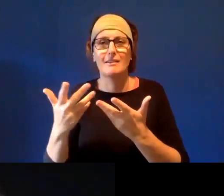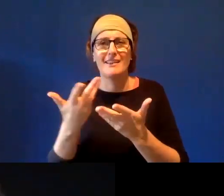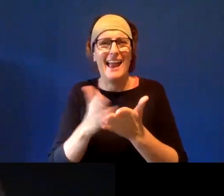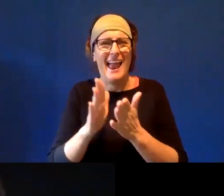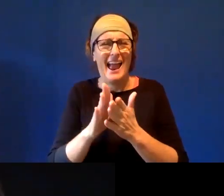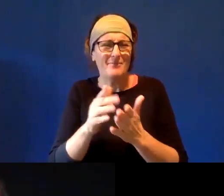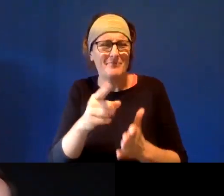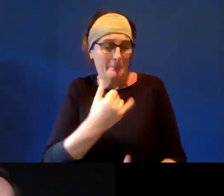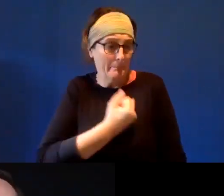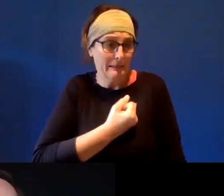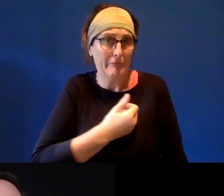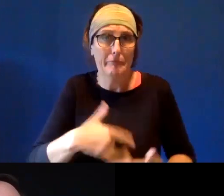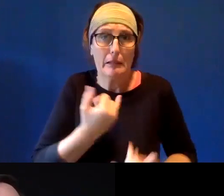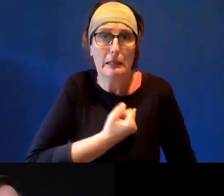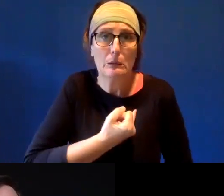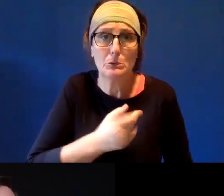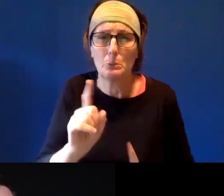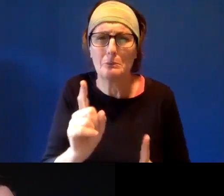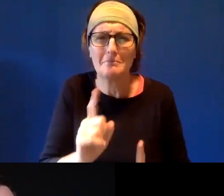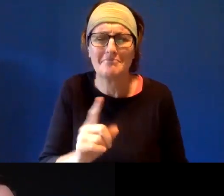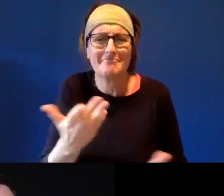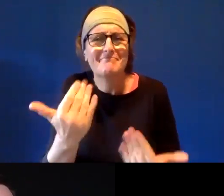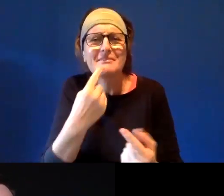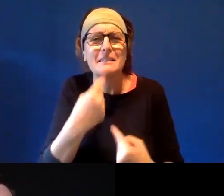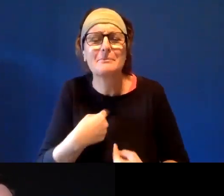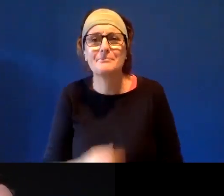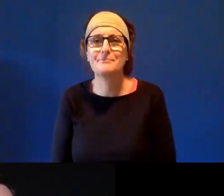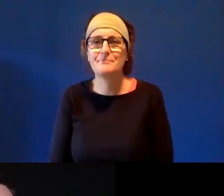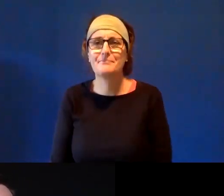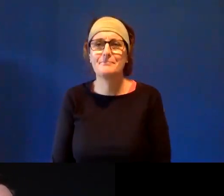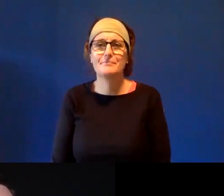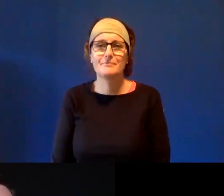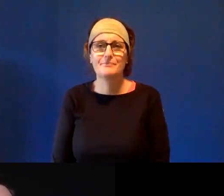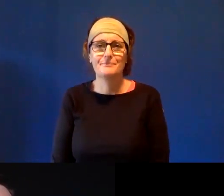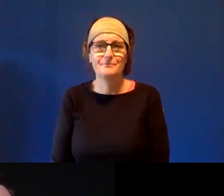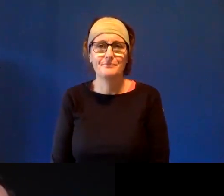Do you have any more tips about how to move beyond that? Yeah.